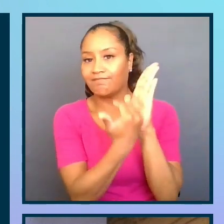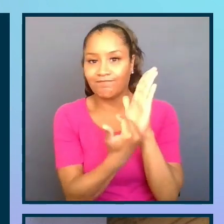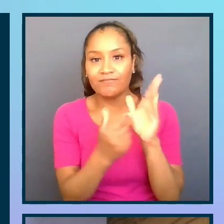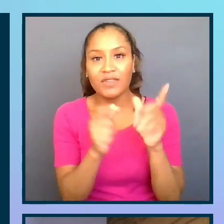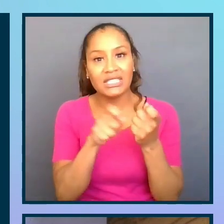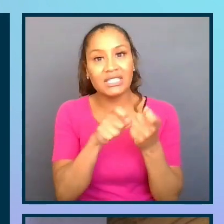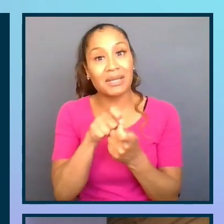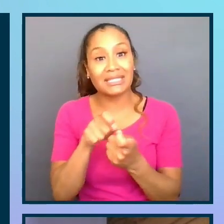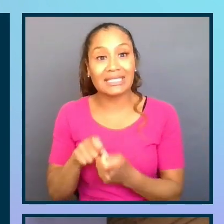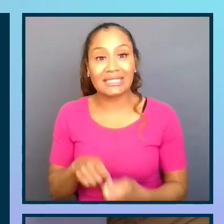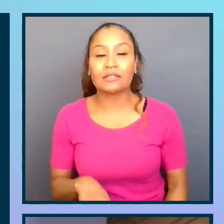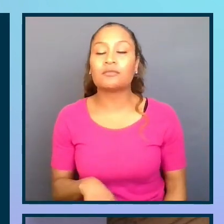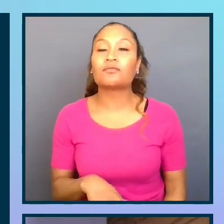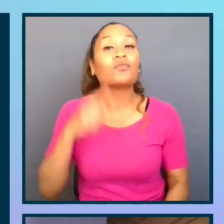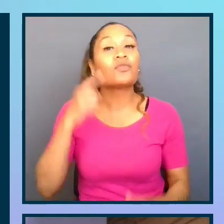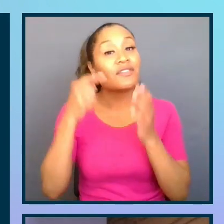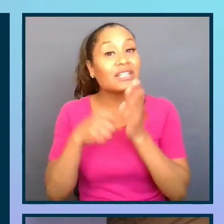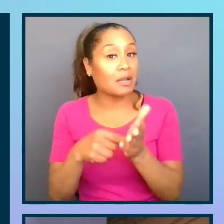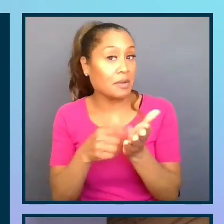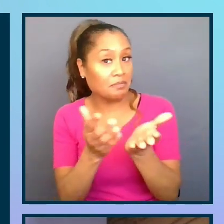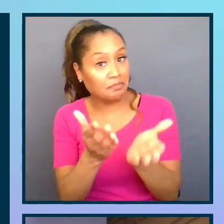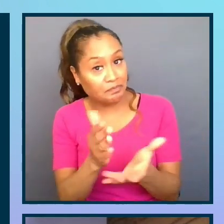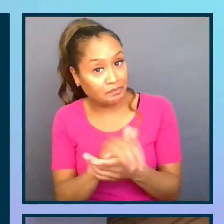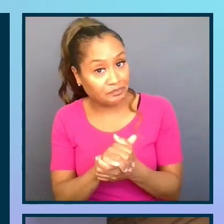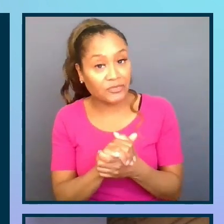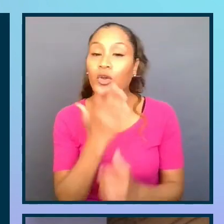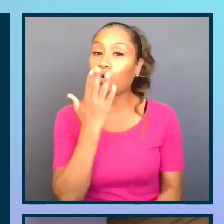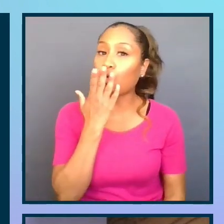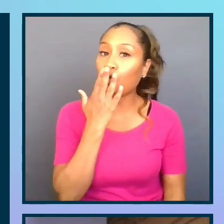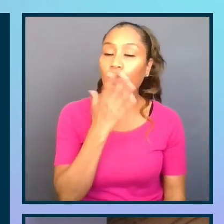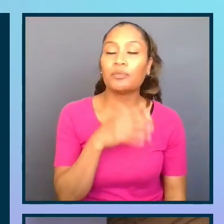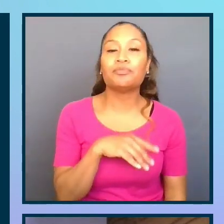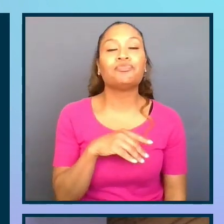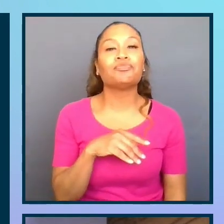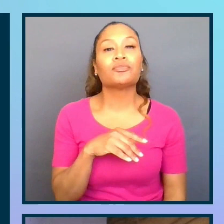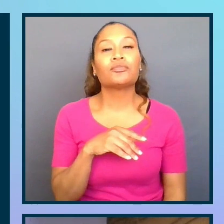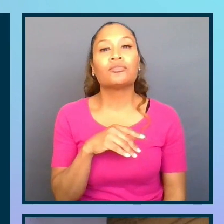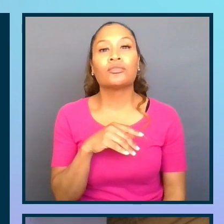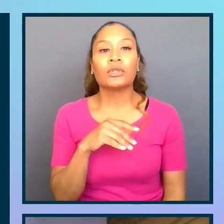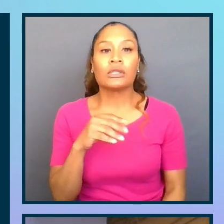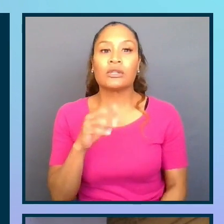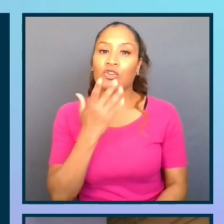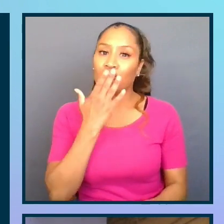So an example here is for color. So we've got the color contrast ratios on there.